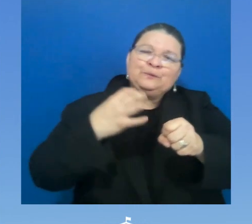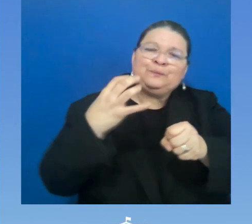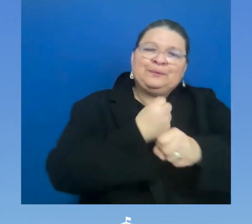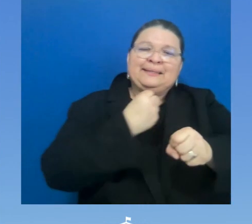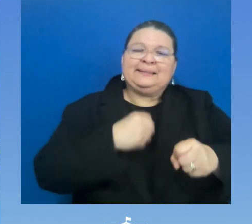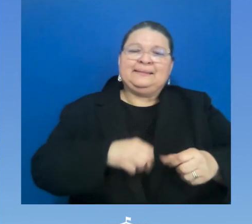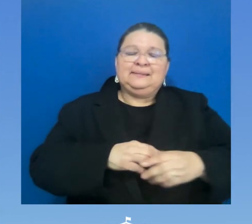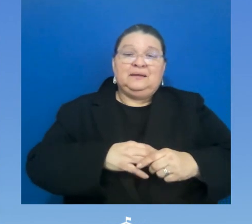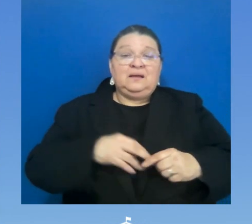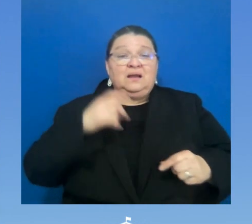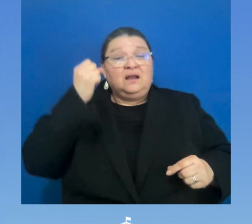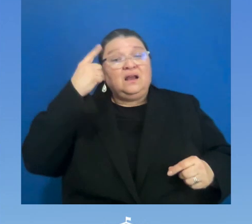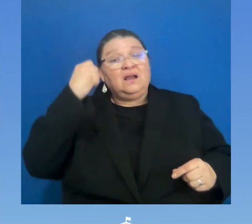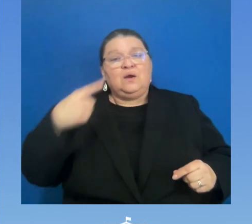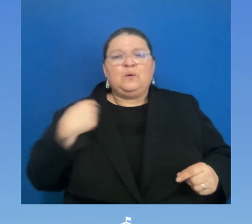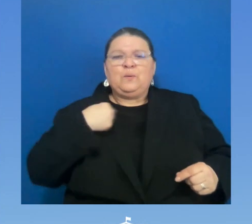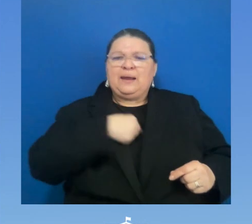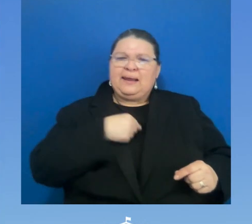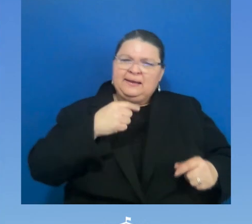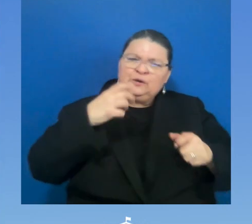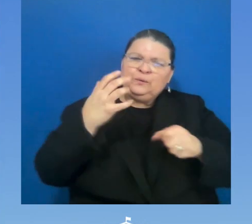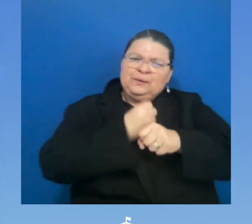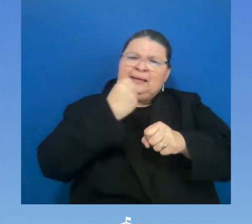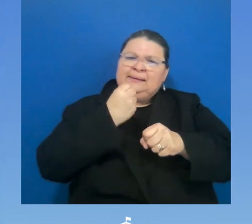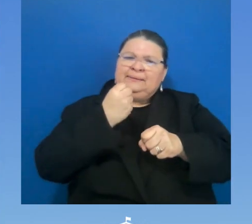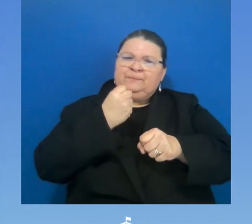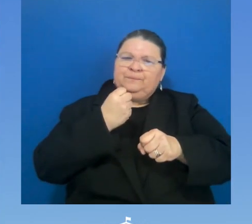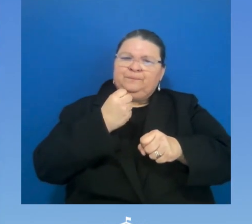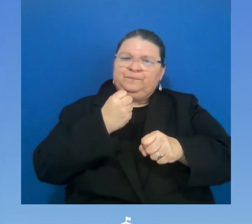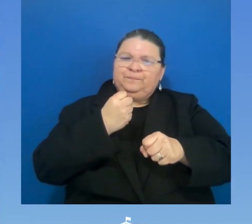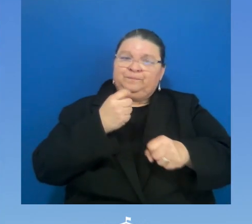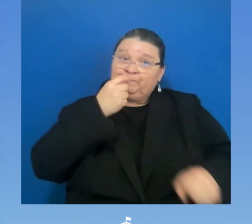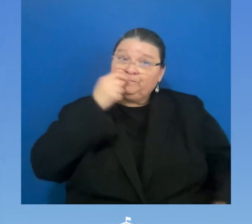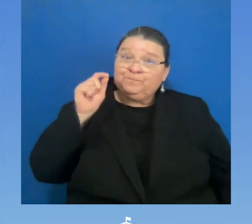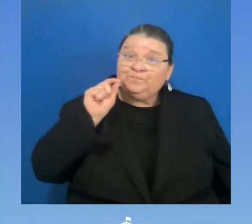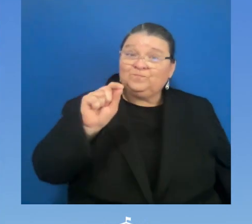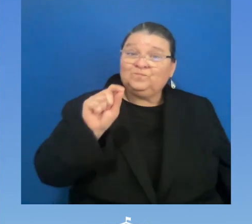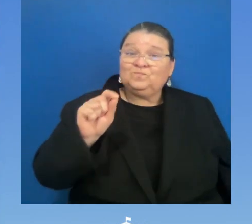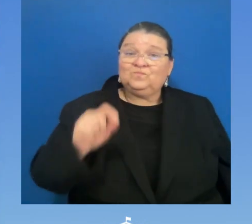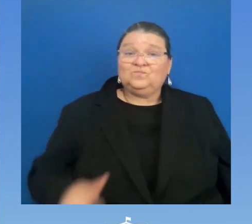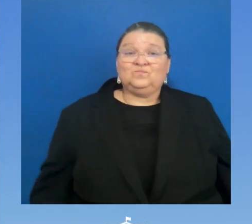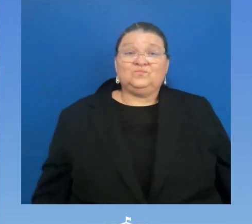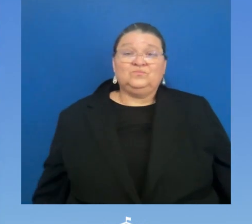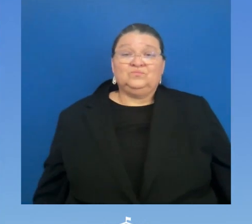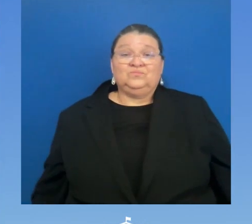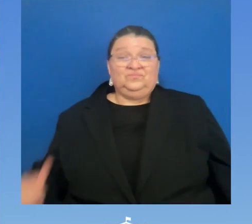And then, in present day, these amazing women had the same expectation, and we were both able to do that.